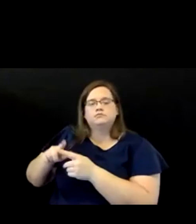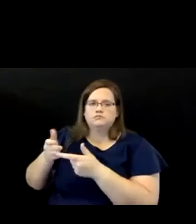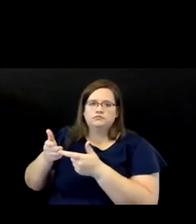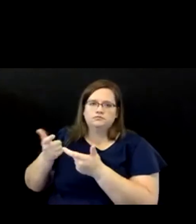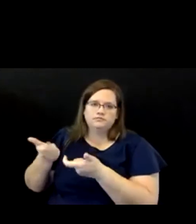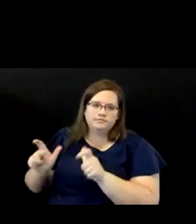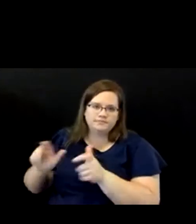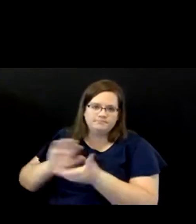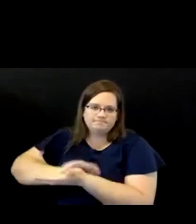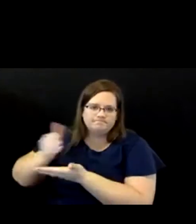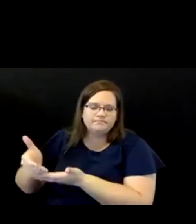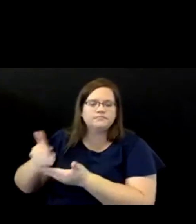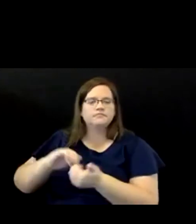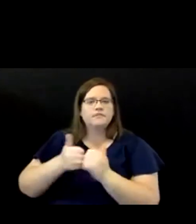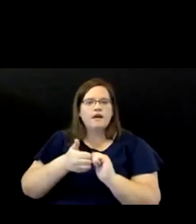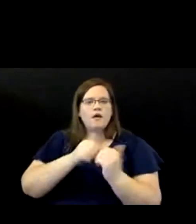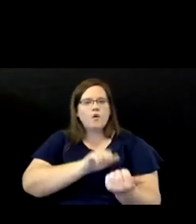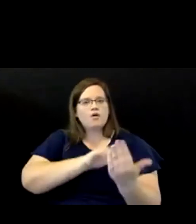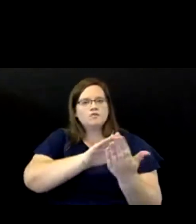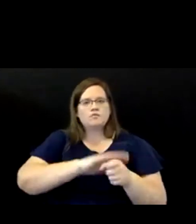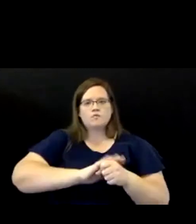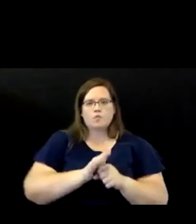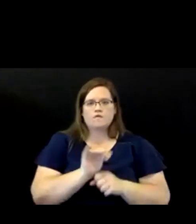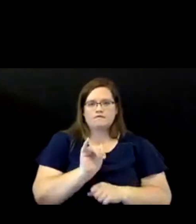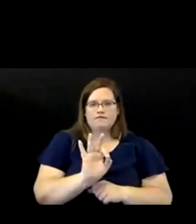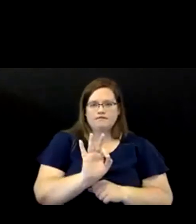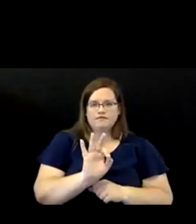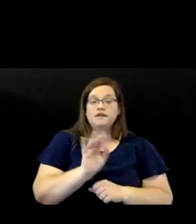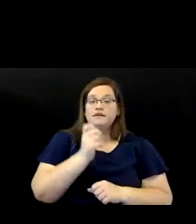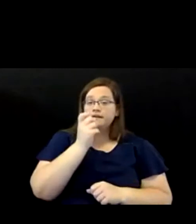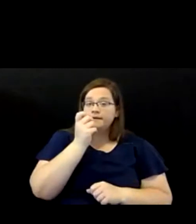address COVID-19 related needs. What I want you to keep in mind when you hear